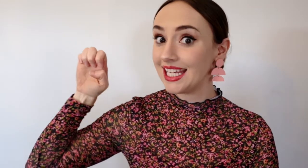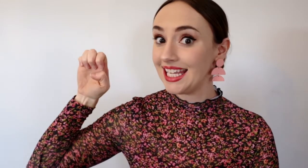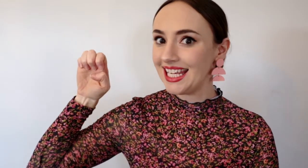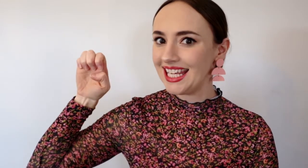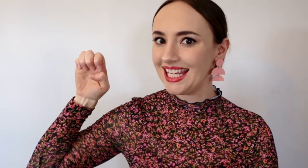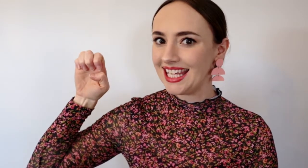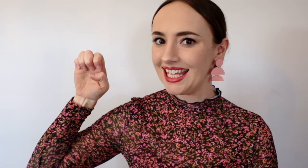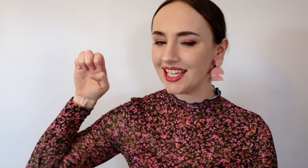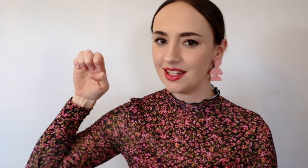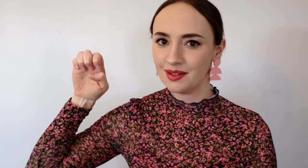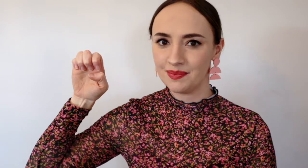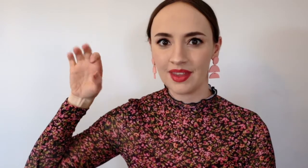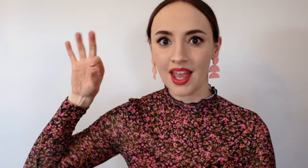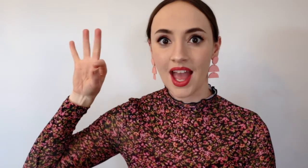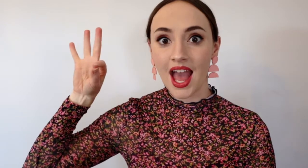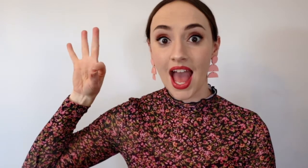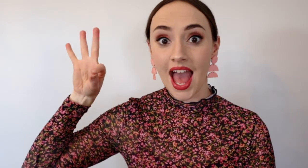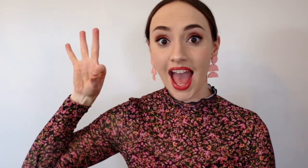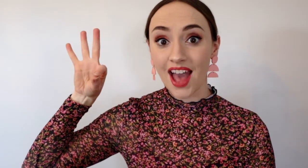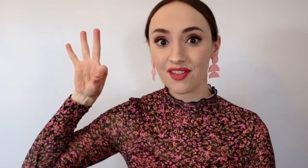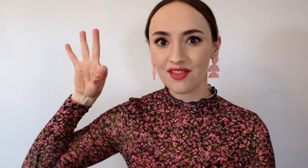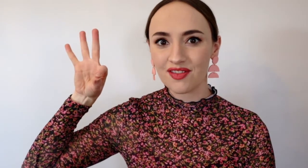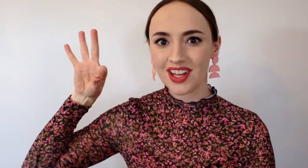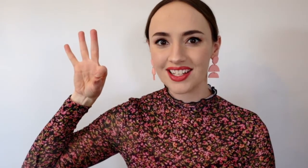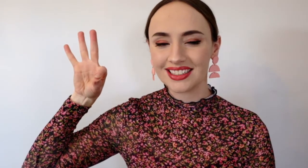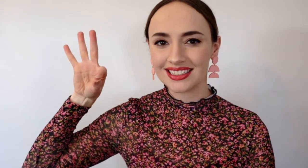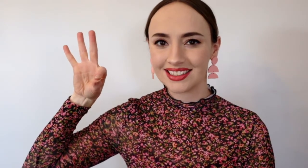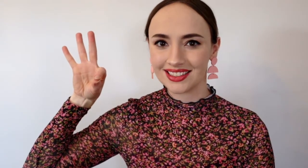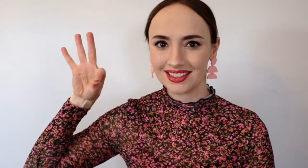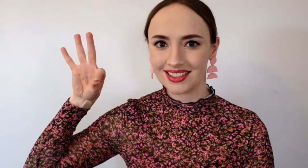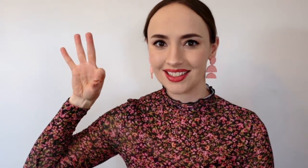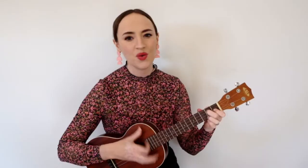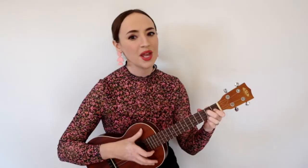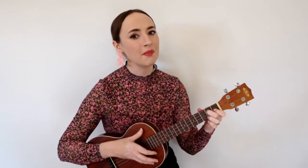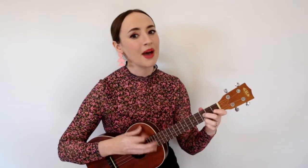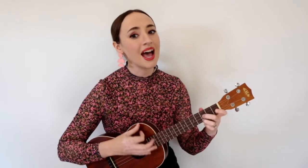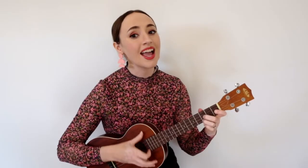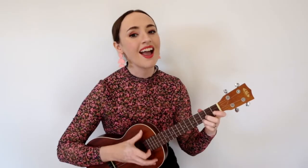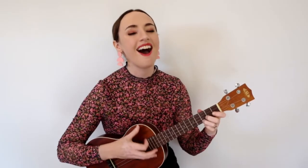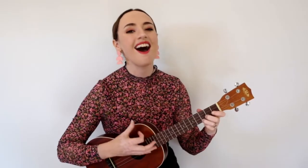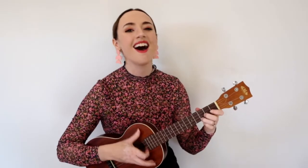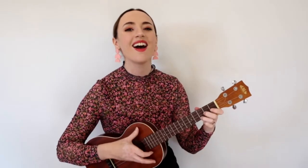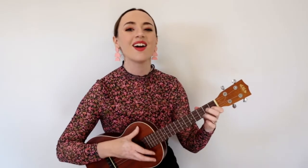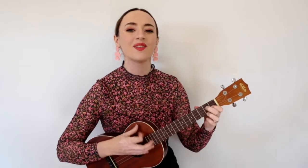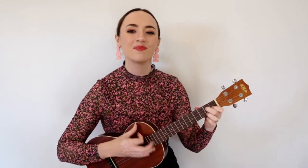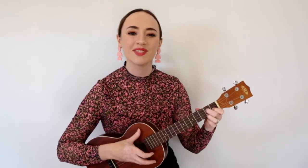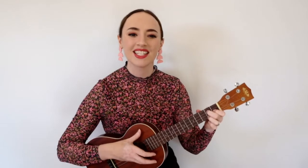E - You're exciting and F - You're a feather in my arms.